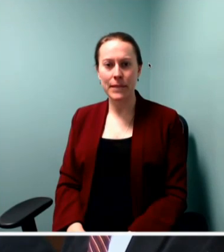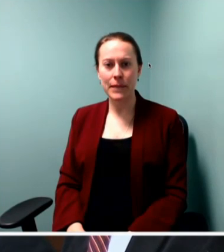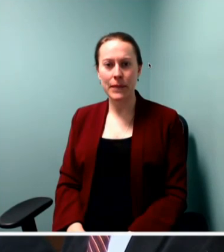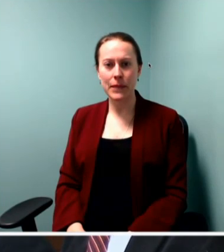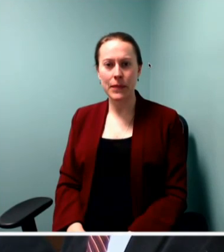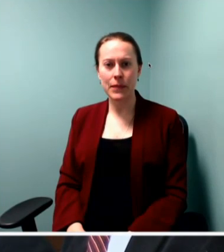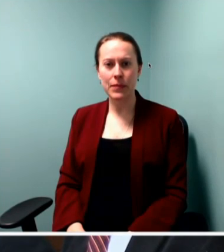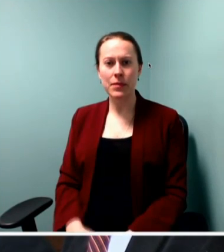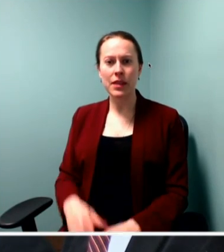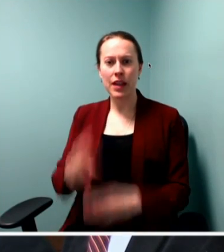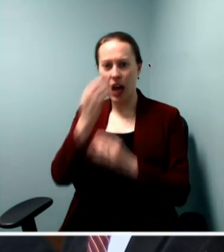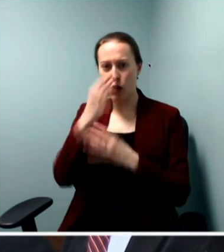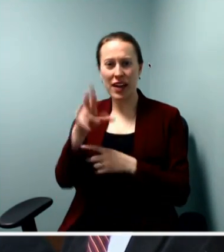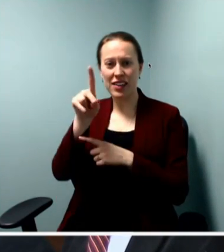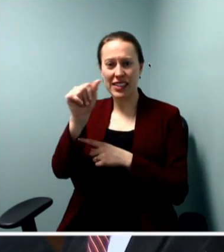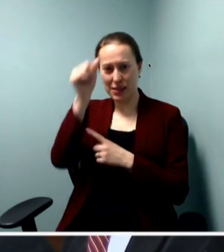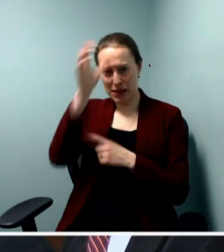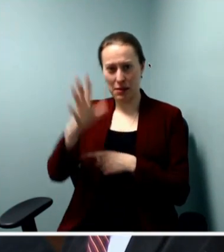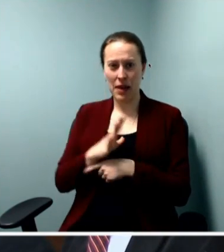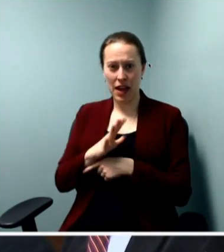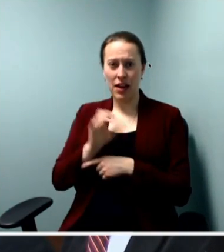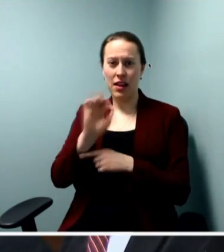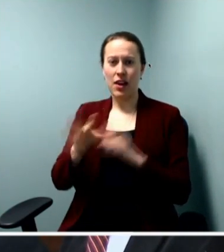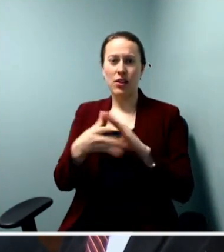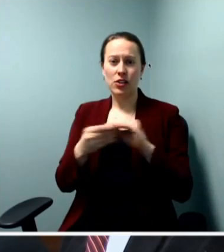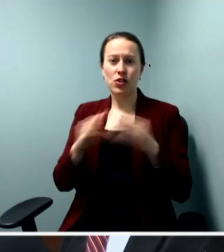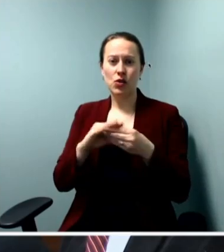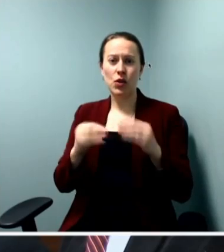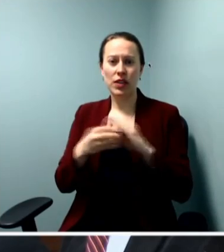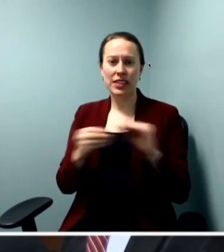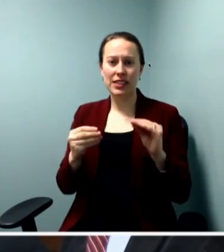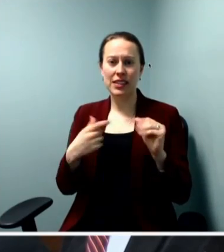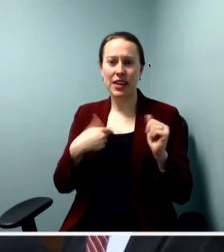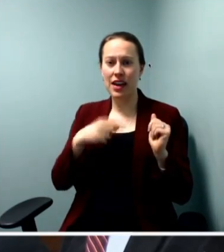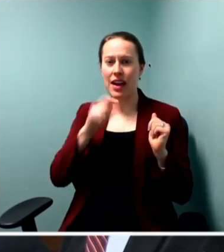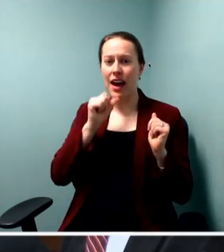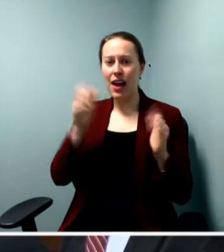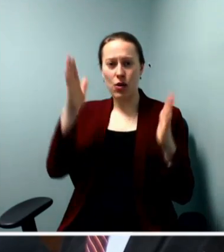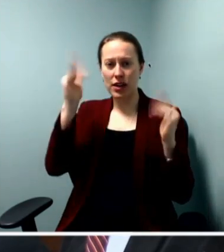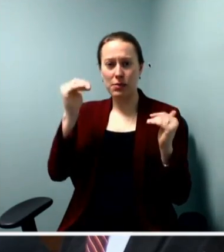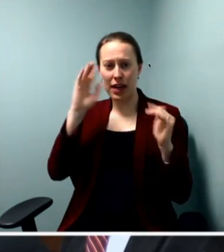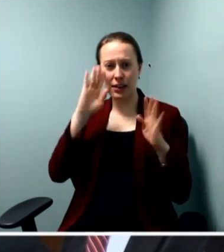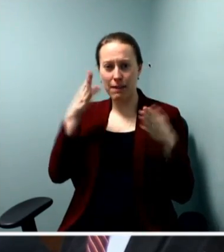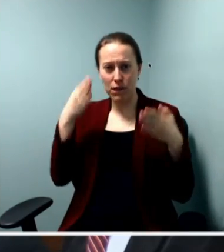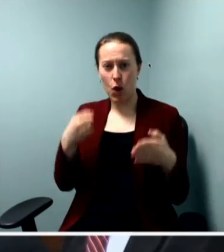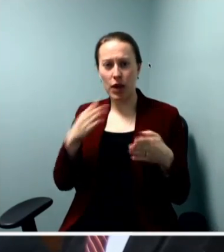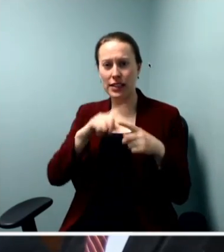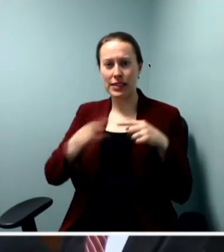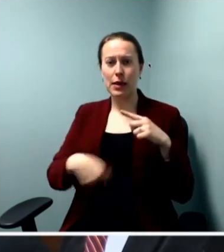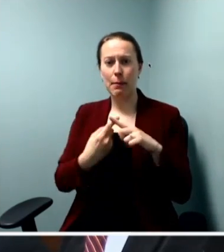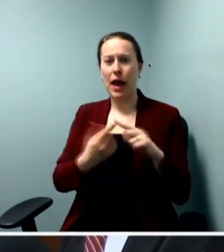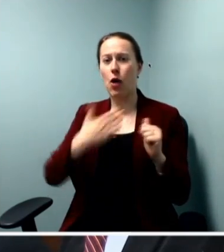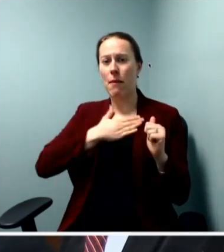And what I tried to do is become as focused about my reality, not anyone else's reality.